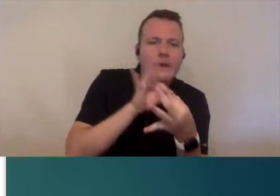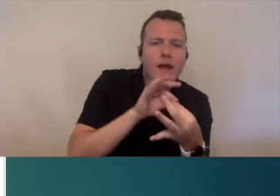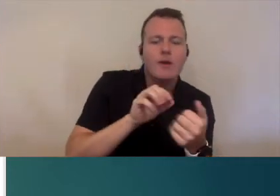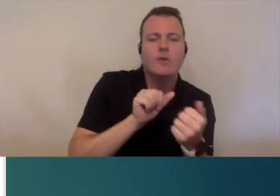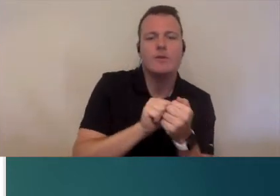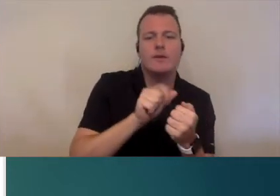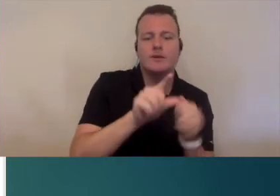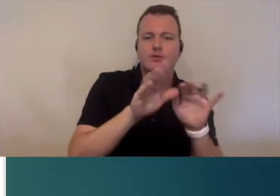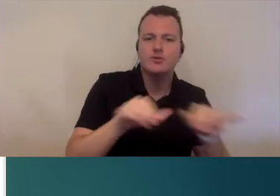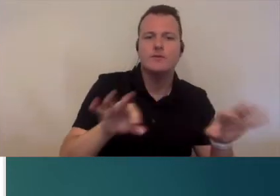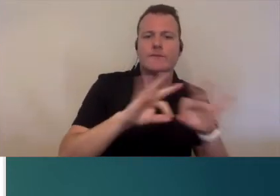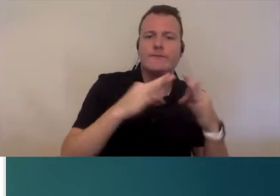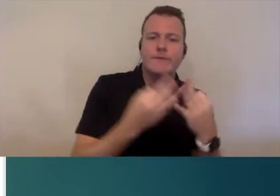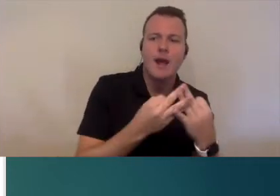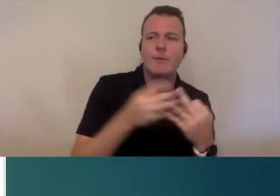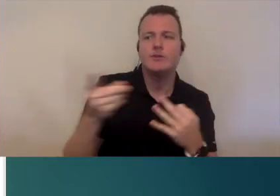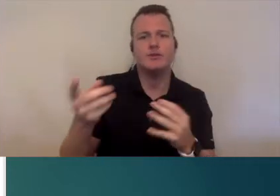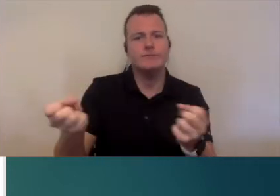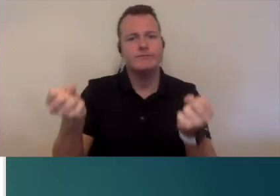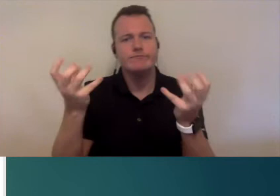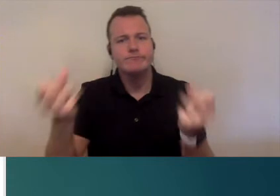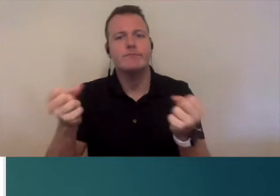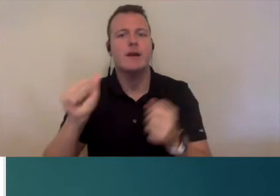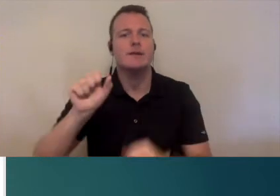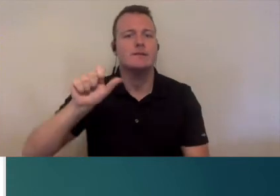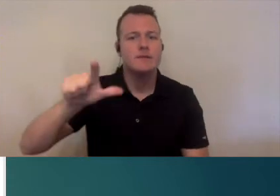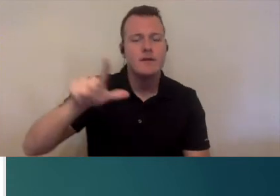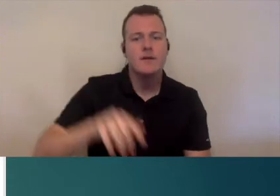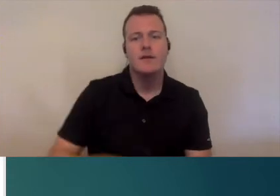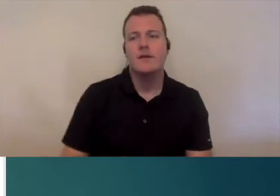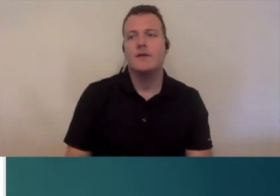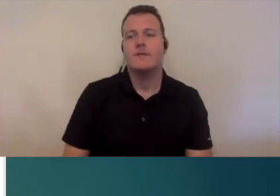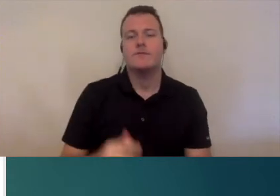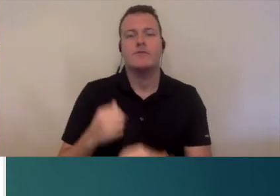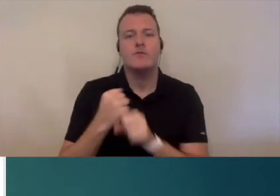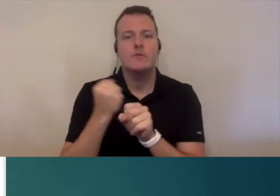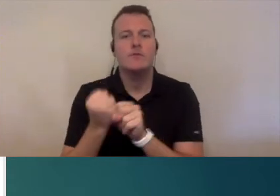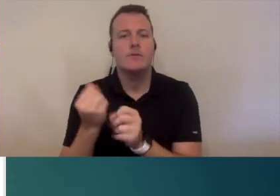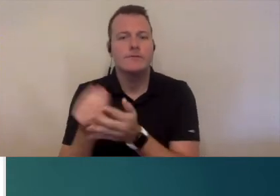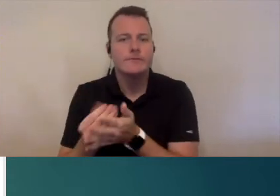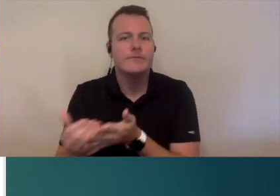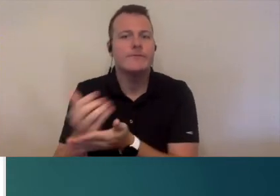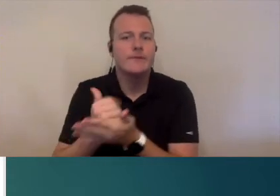proficient in ASL, how she's created funding opportunities for pediatric